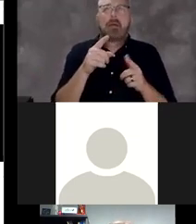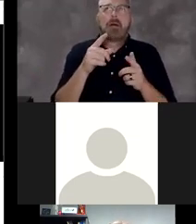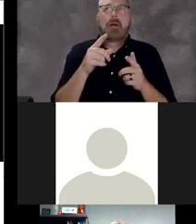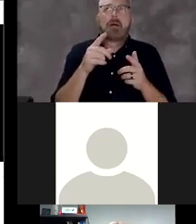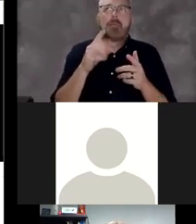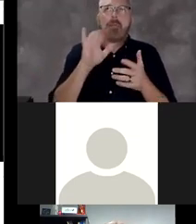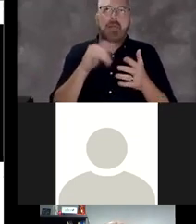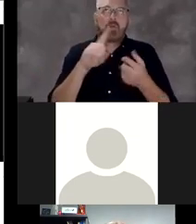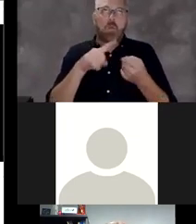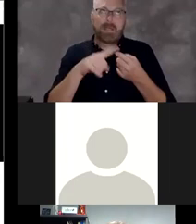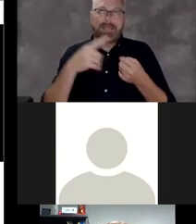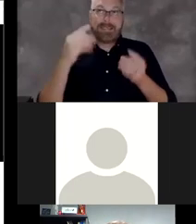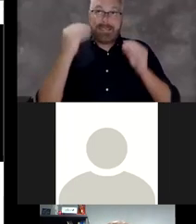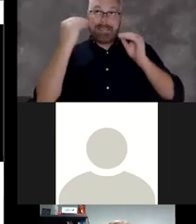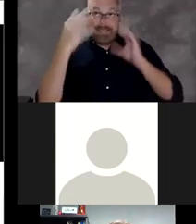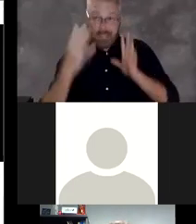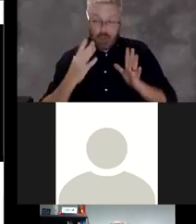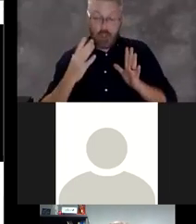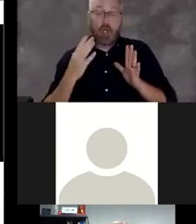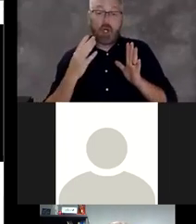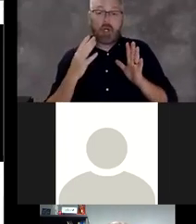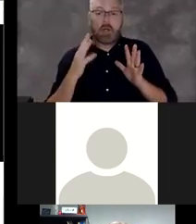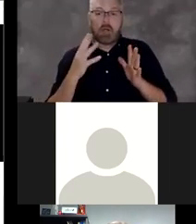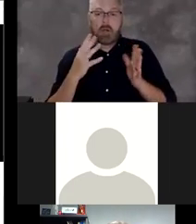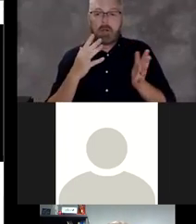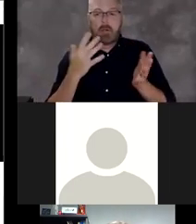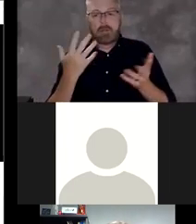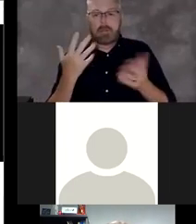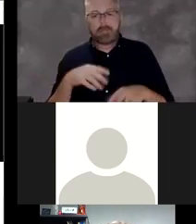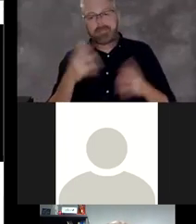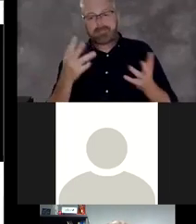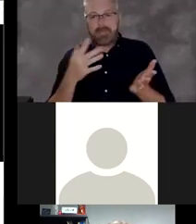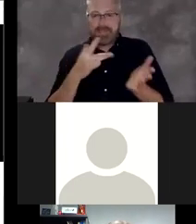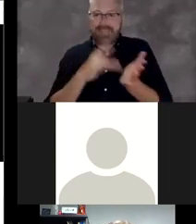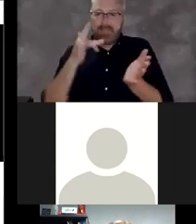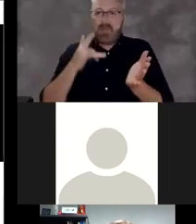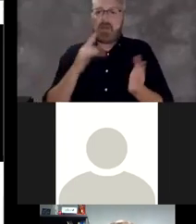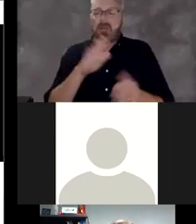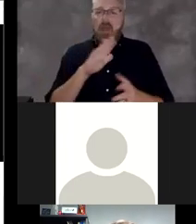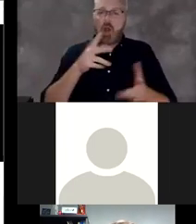TEACHER ABUSES THEIR POWER OVER STUDENTS.